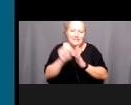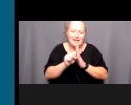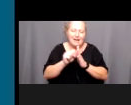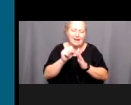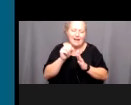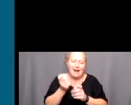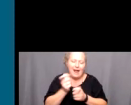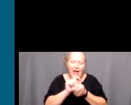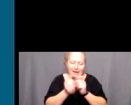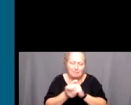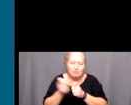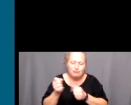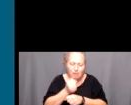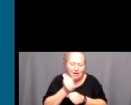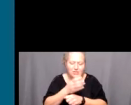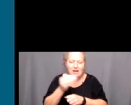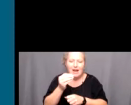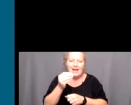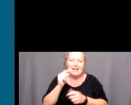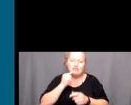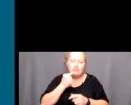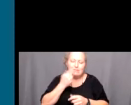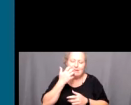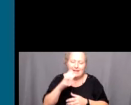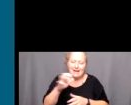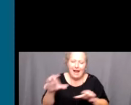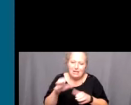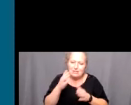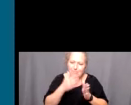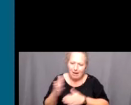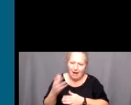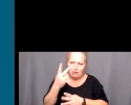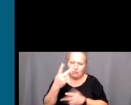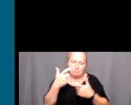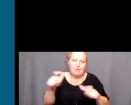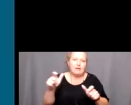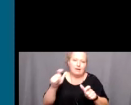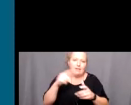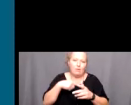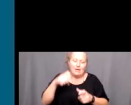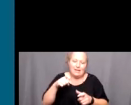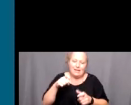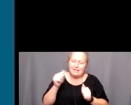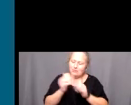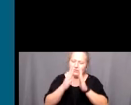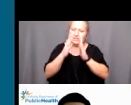and the extreme heat action plan two major components in our work to adapt and address climate change. So